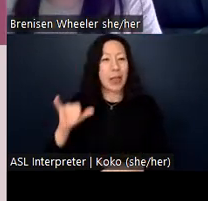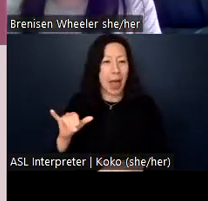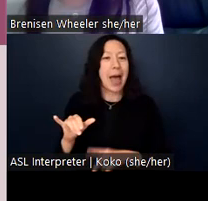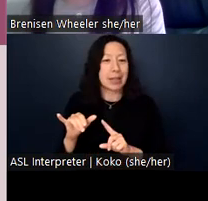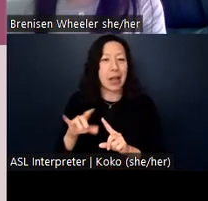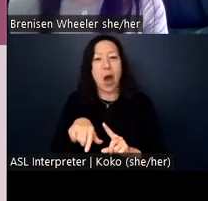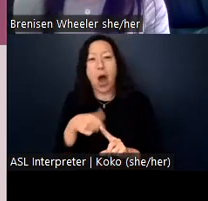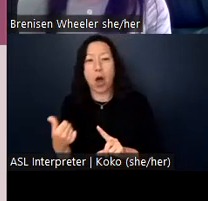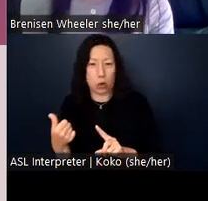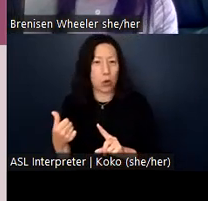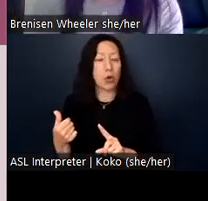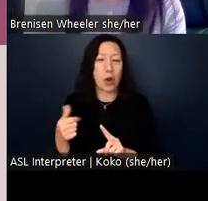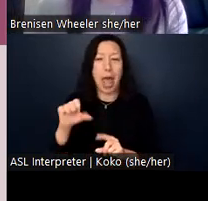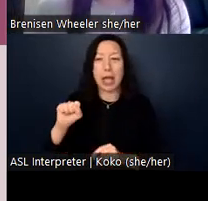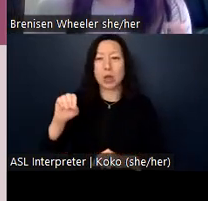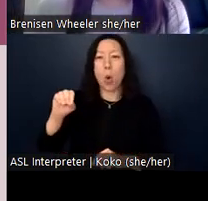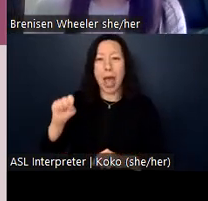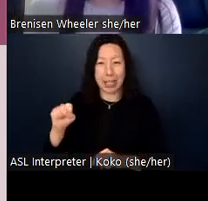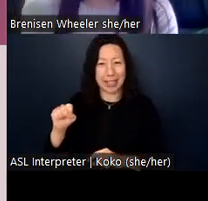13:17:59 This is an acronym that stands for believe.